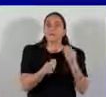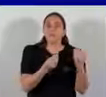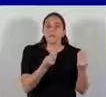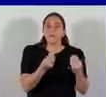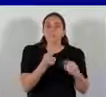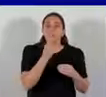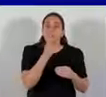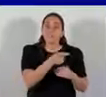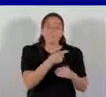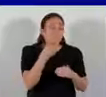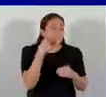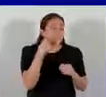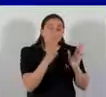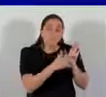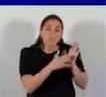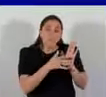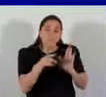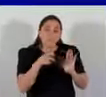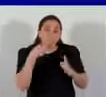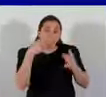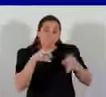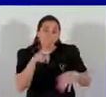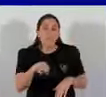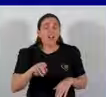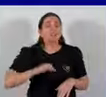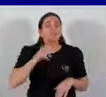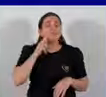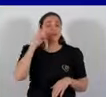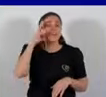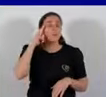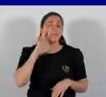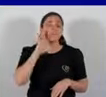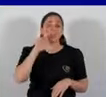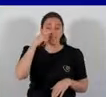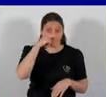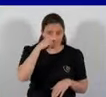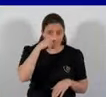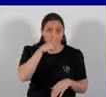And the problem is that when the model was tested in 1957 by Robert Salo himself